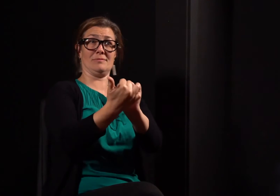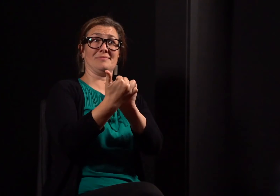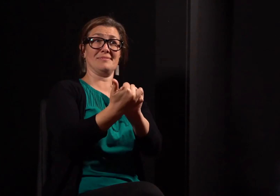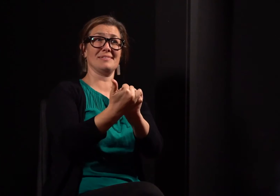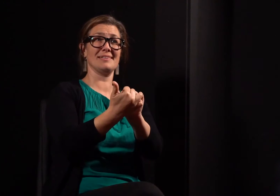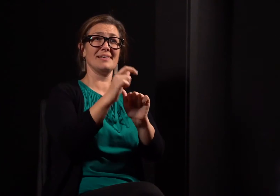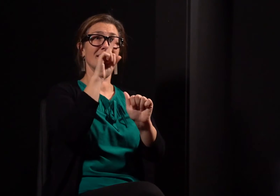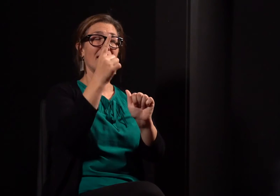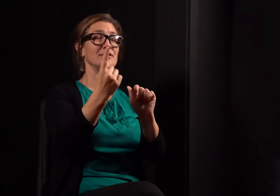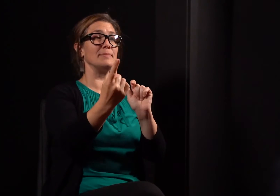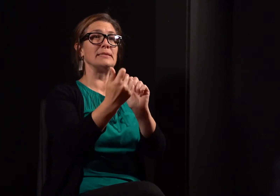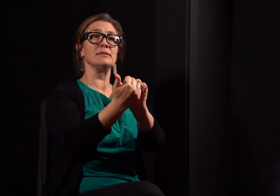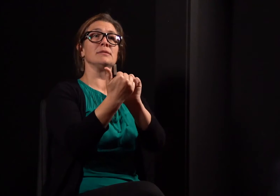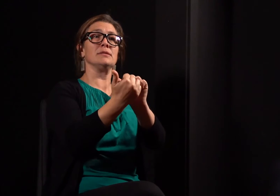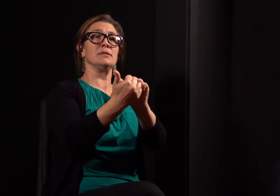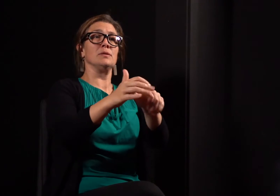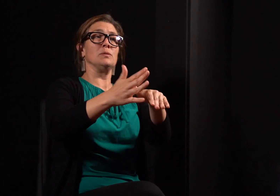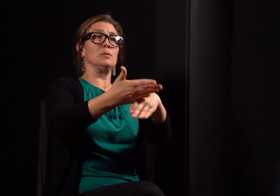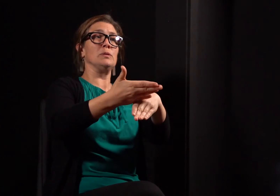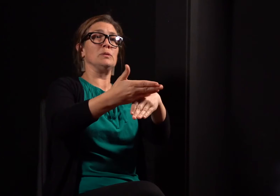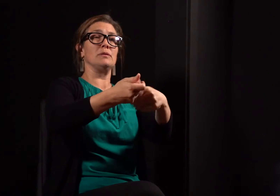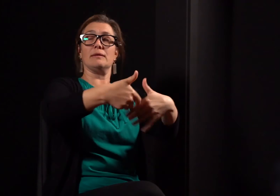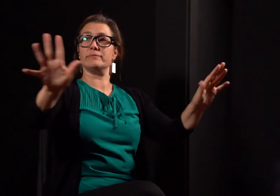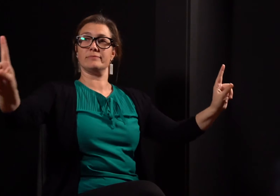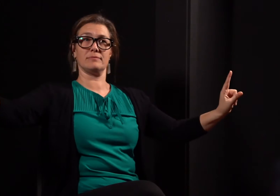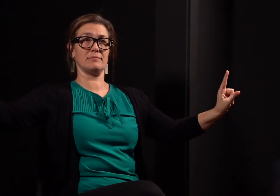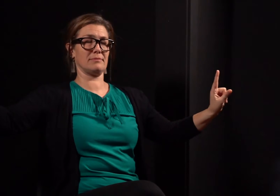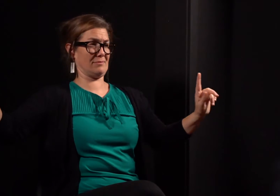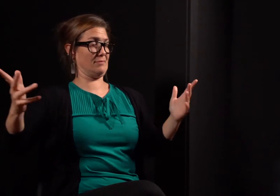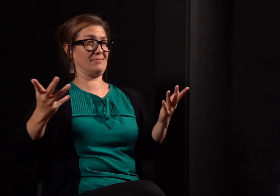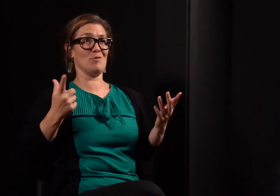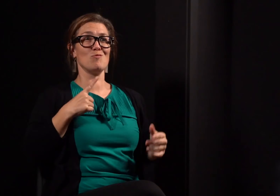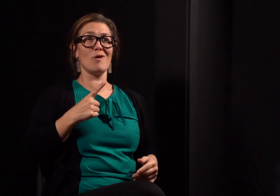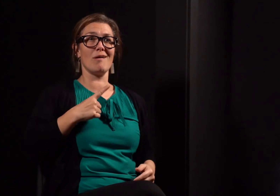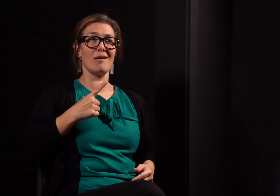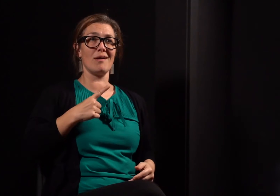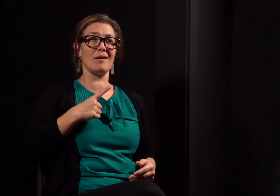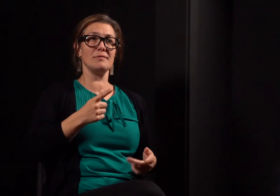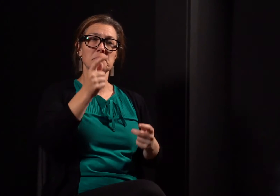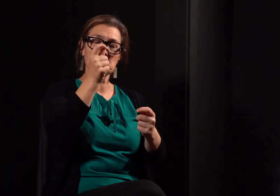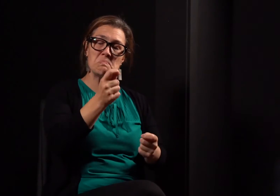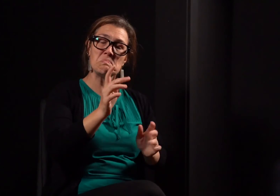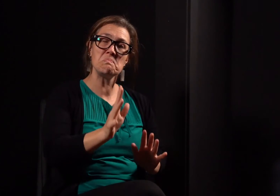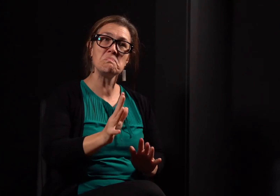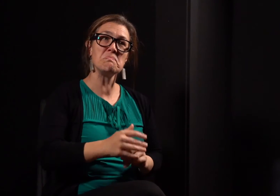cause you don't work together with someone and then disappear and to never see each other again, just that acknowledgement.